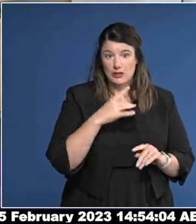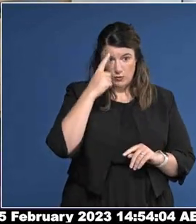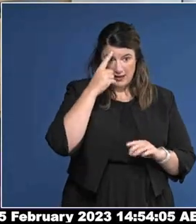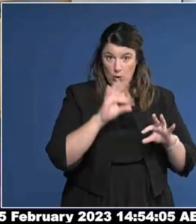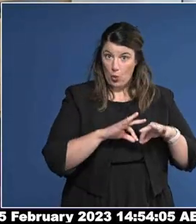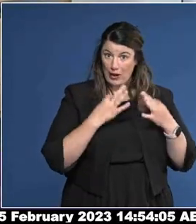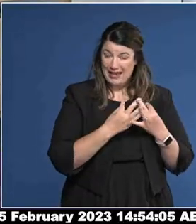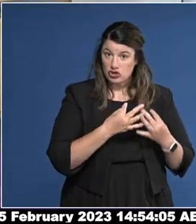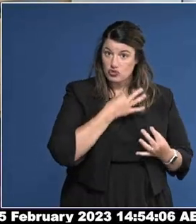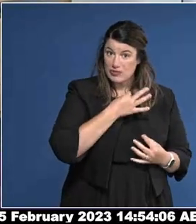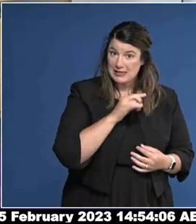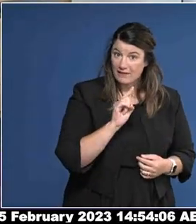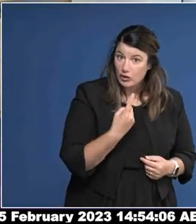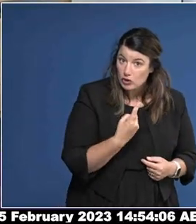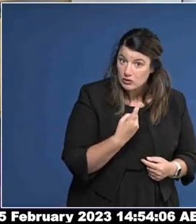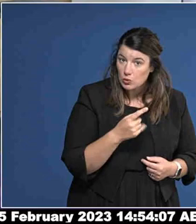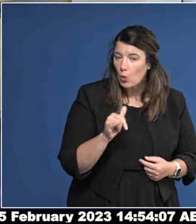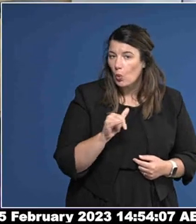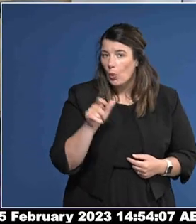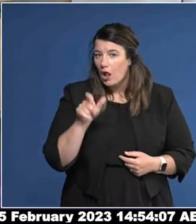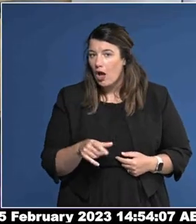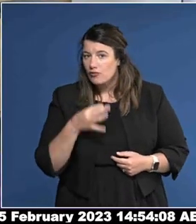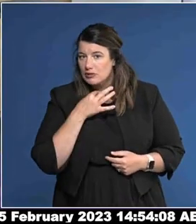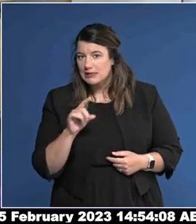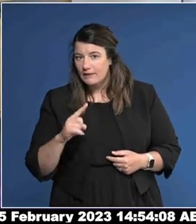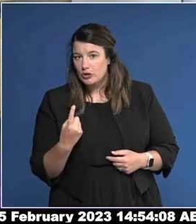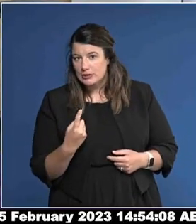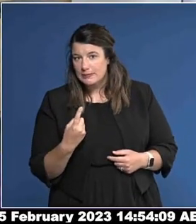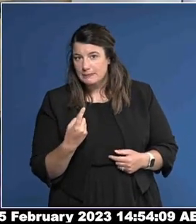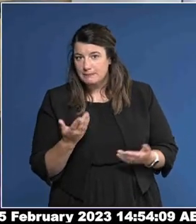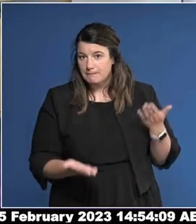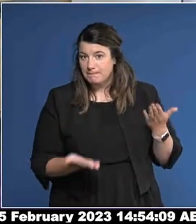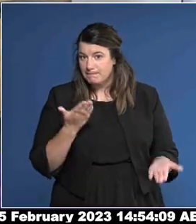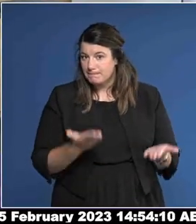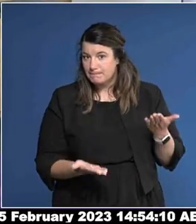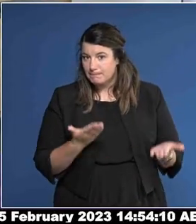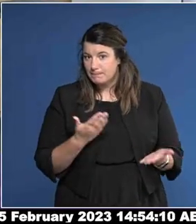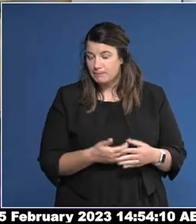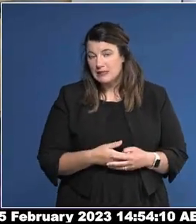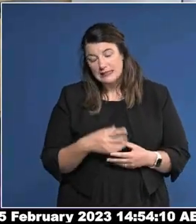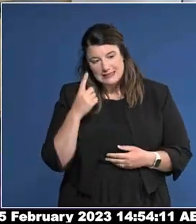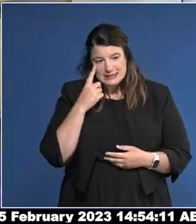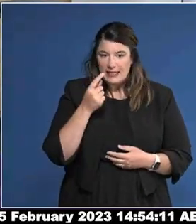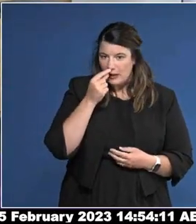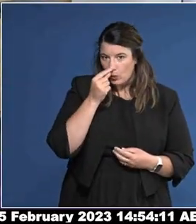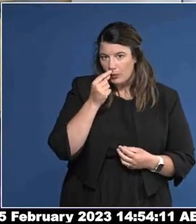Would that be a consequence of a non-delegable duty of care? I think it could be, yes. MS EASTMAN: Can I come to you, Ms Berry, because